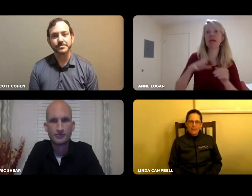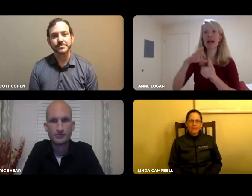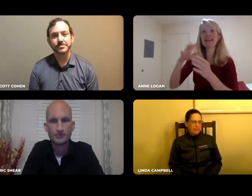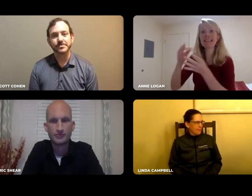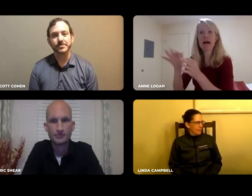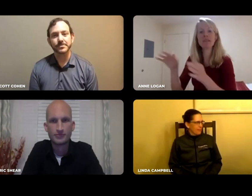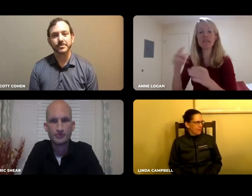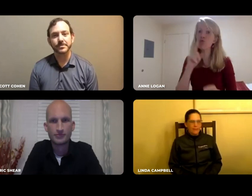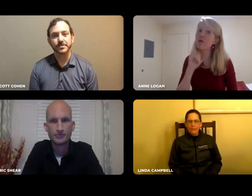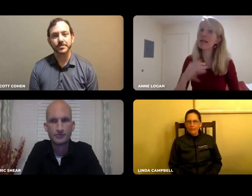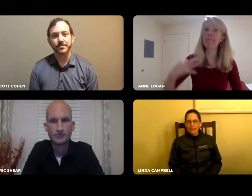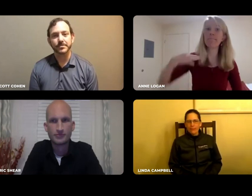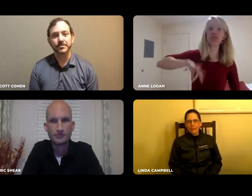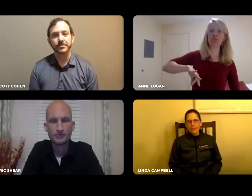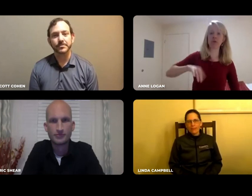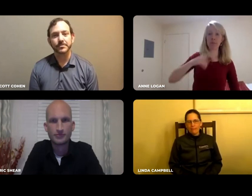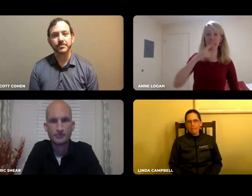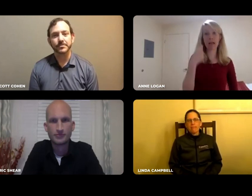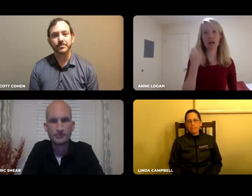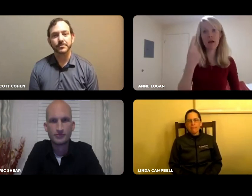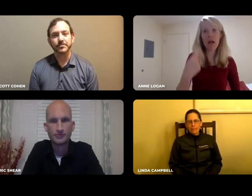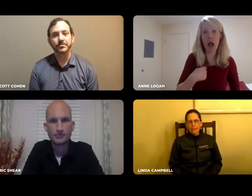and captioning at the same time. That's truly beneficial.